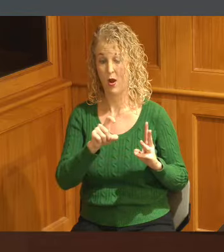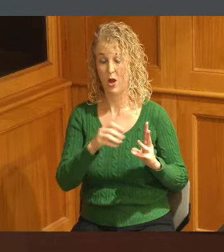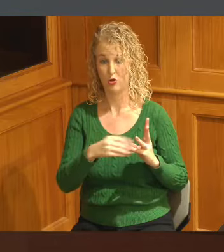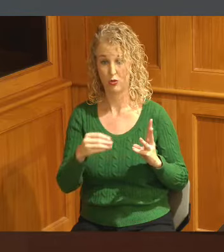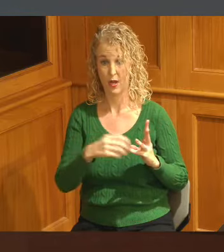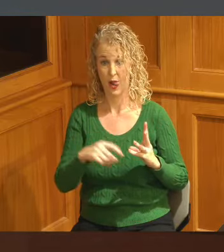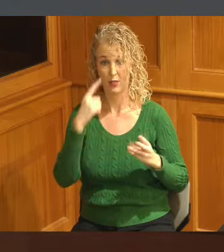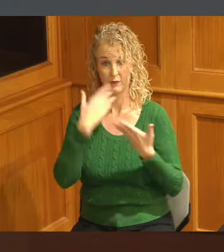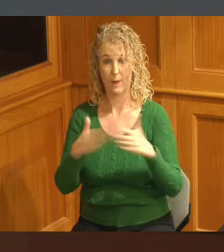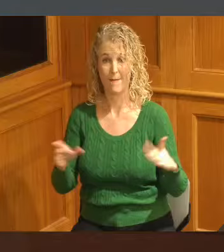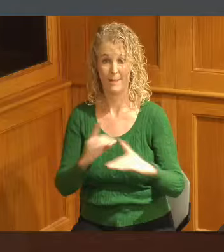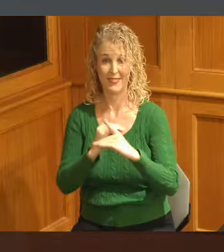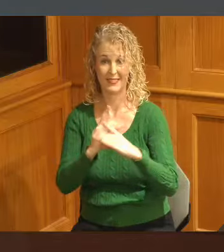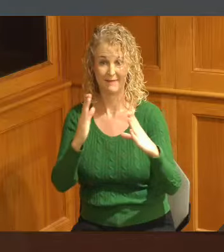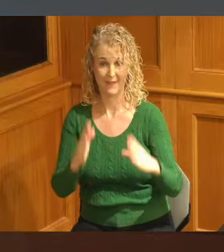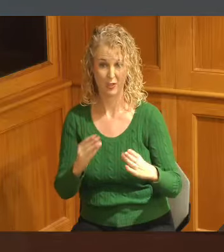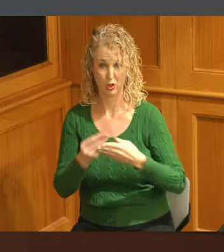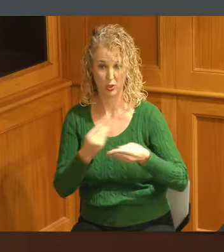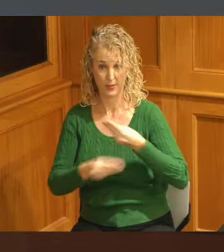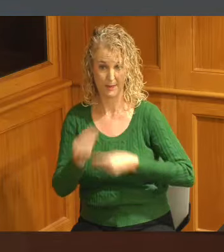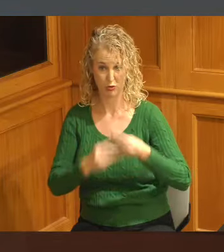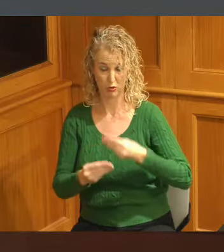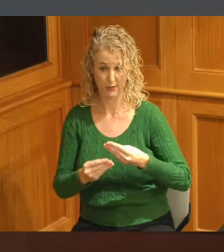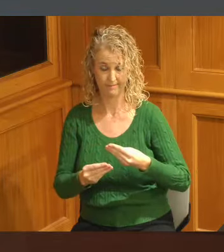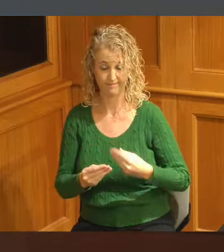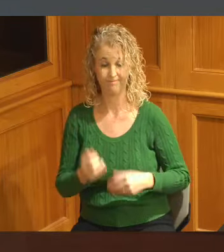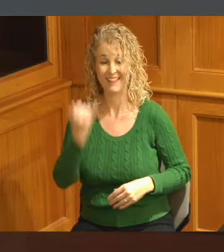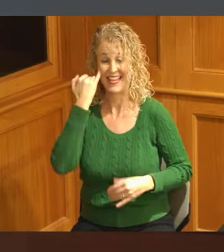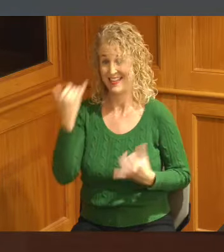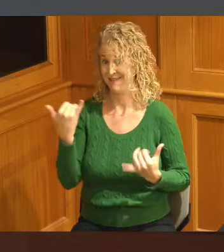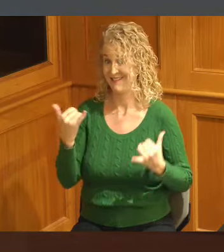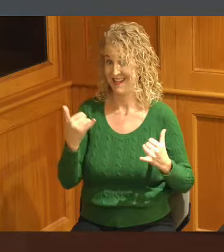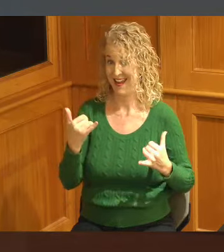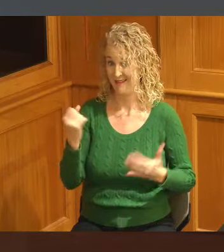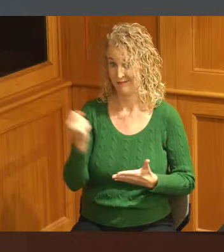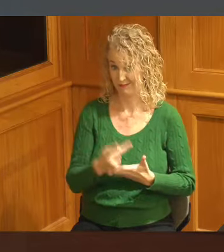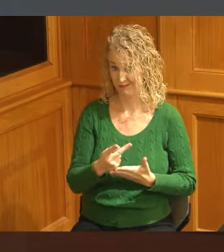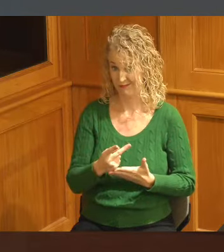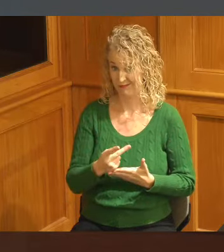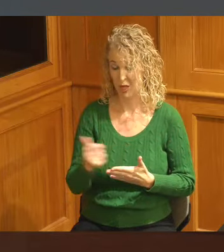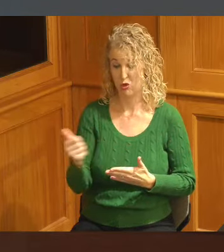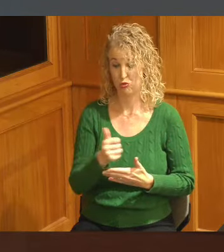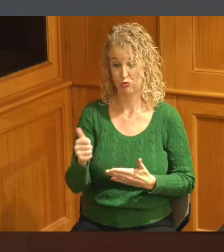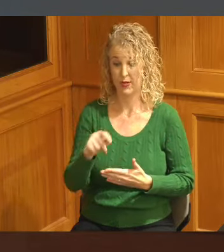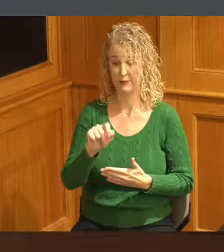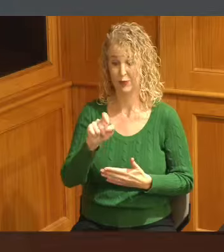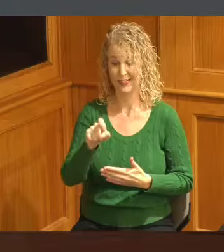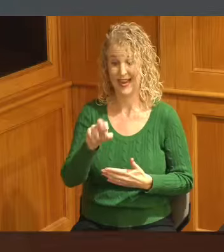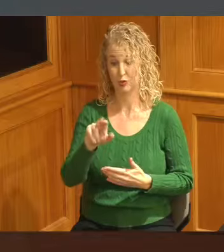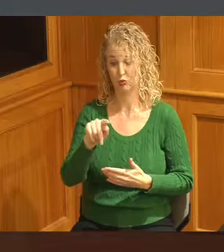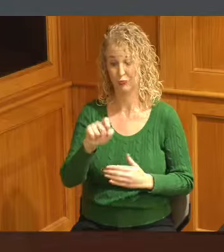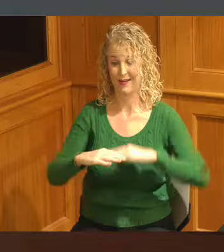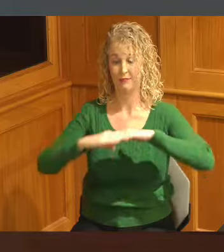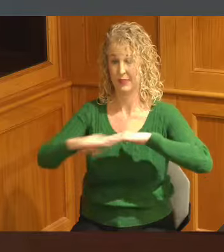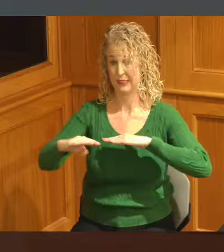Defenders budget. the budget as adopted also holds the transfer tax rate at the 2025 level and does